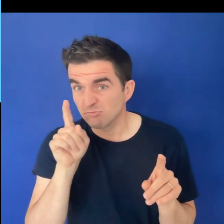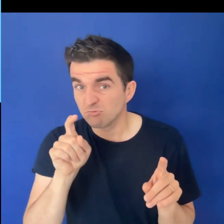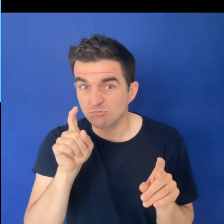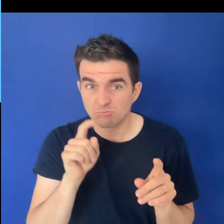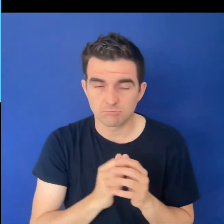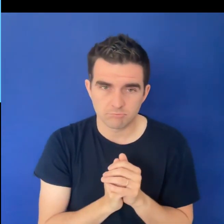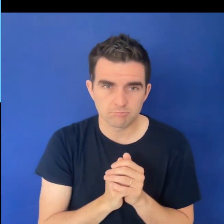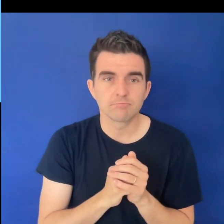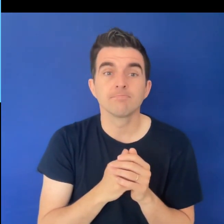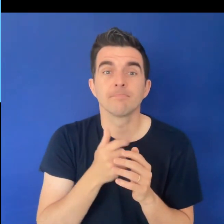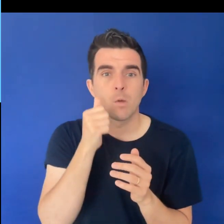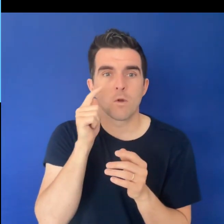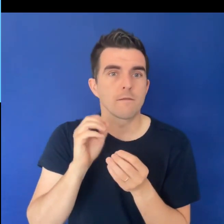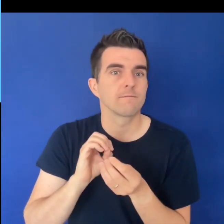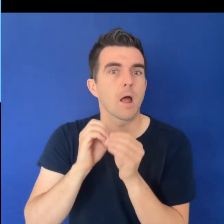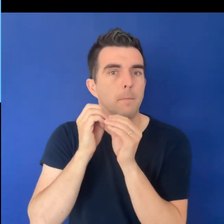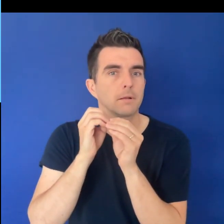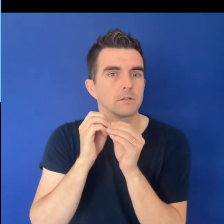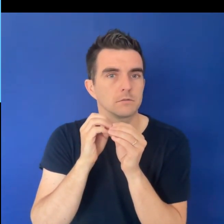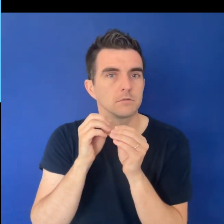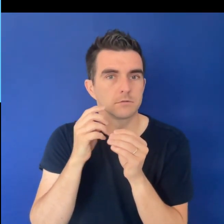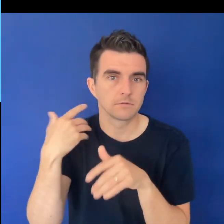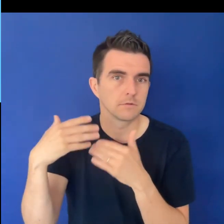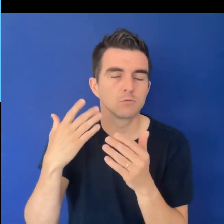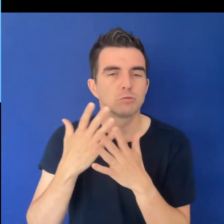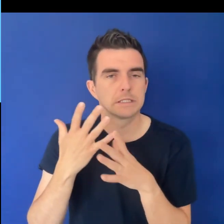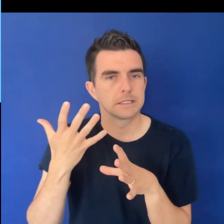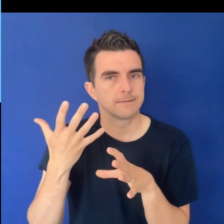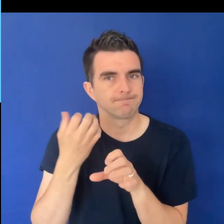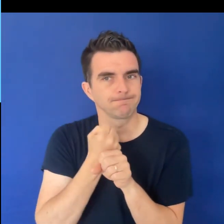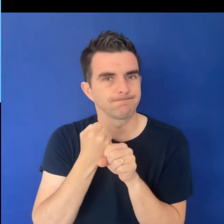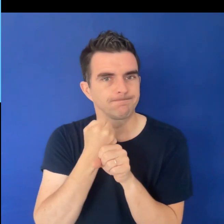I know that the developer of this game was real frustrated to not